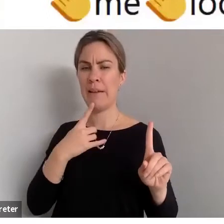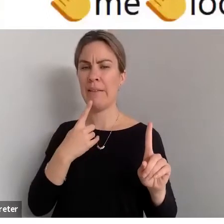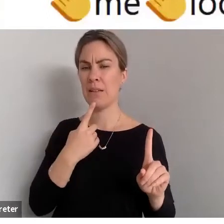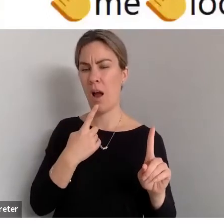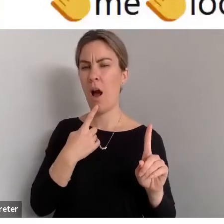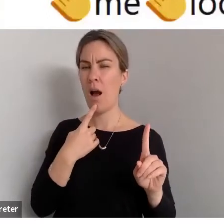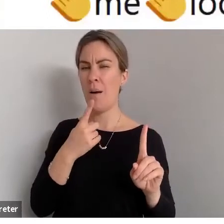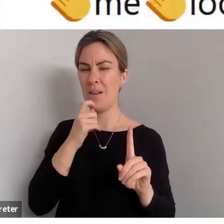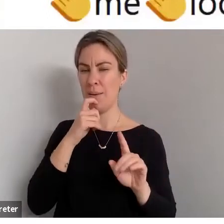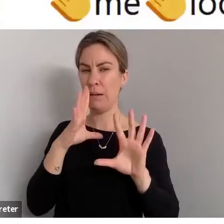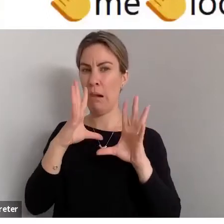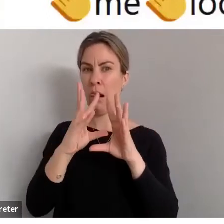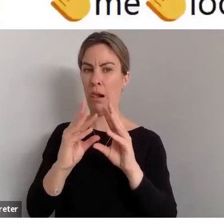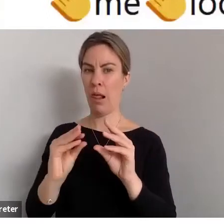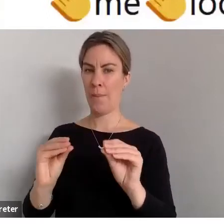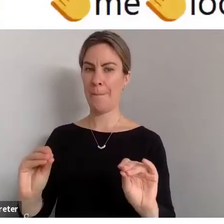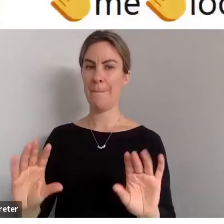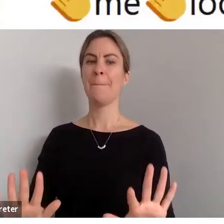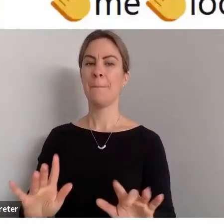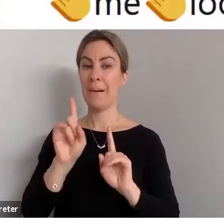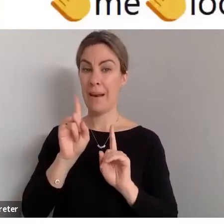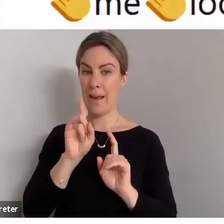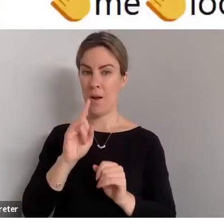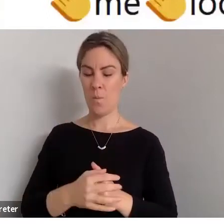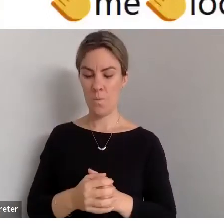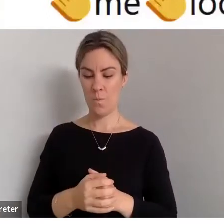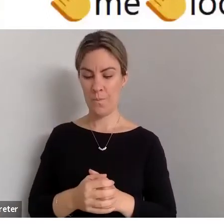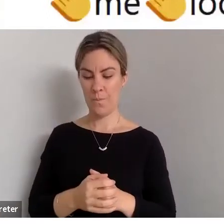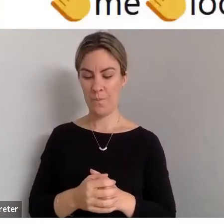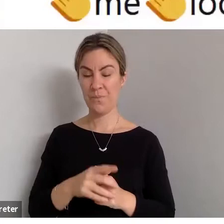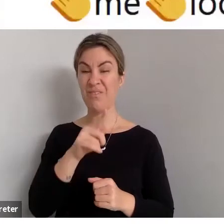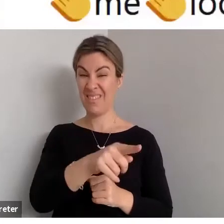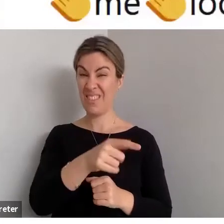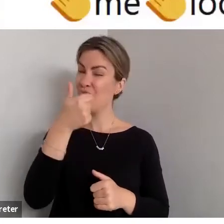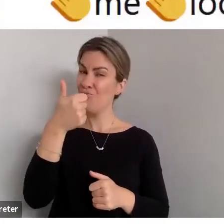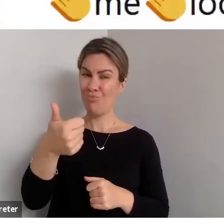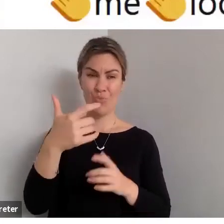trend, this is an example of why they should be used sparingly.